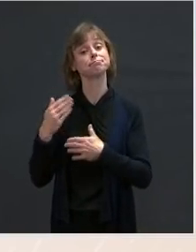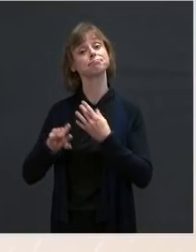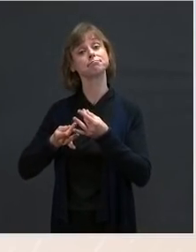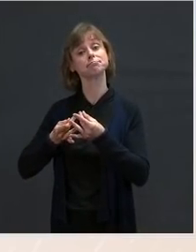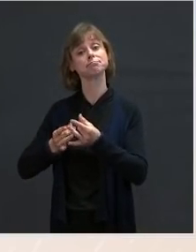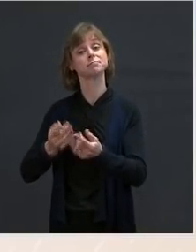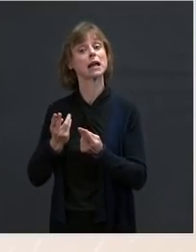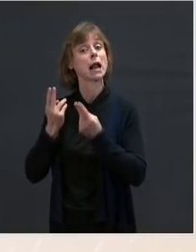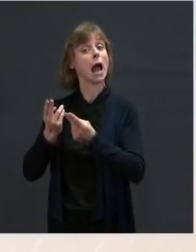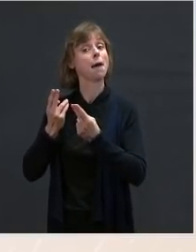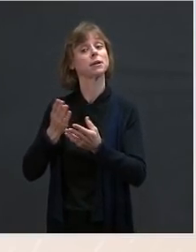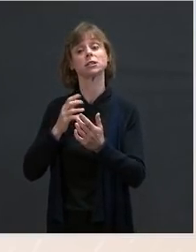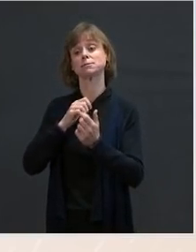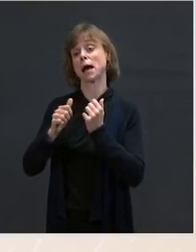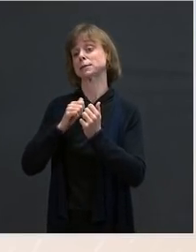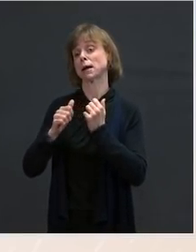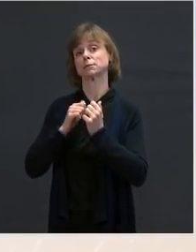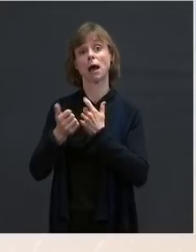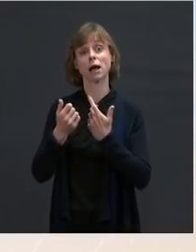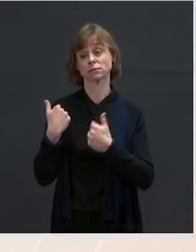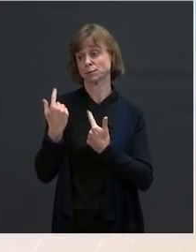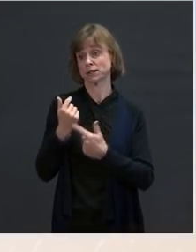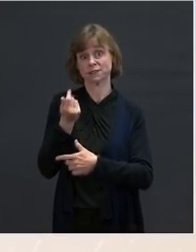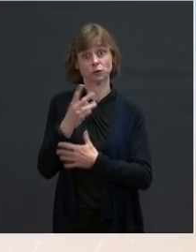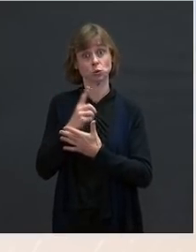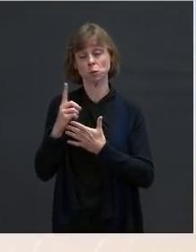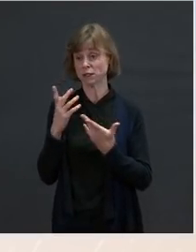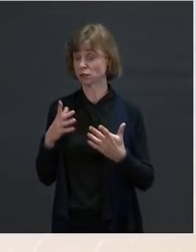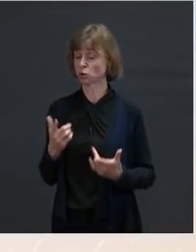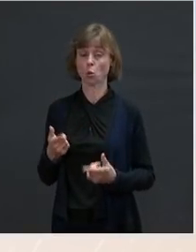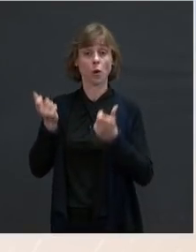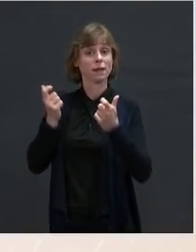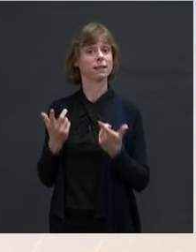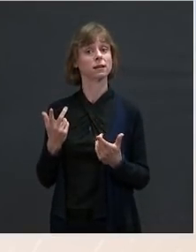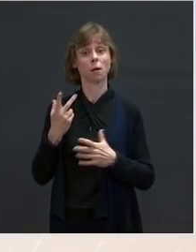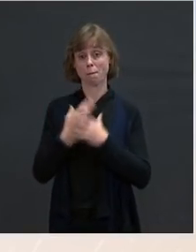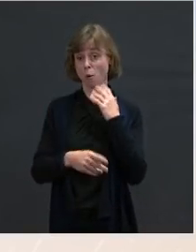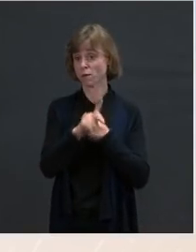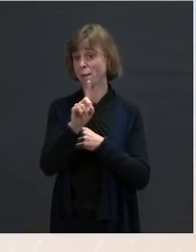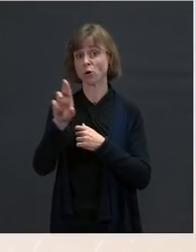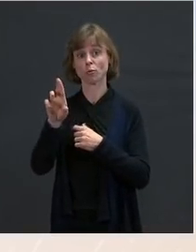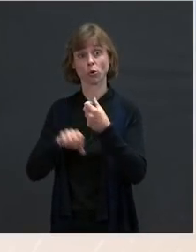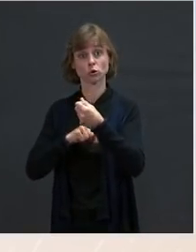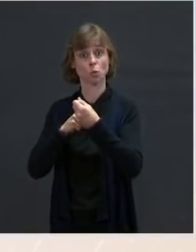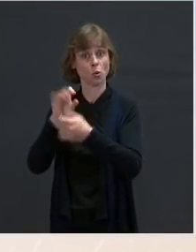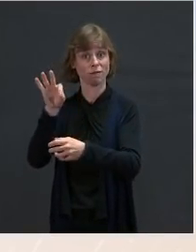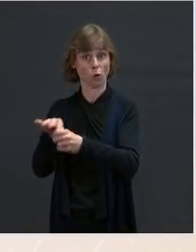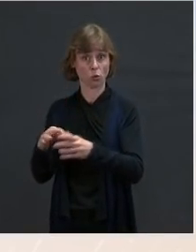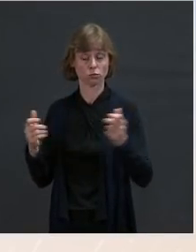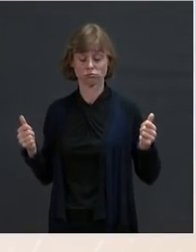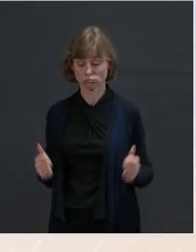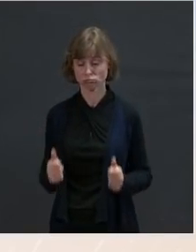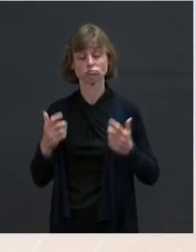pretty quickly, with large bipartisan votes, and we certainly welcome that. But we are eager to have our team in place.